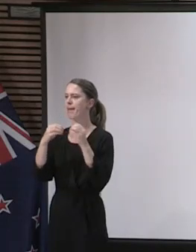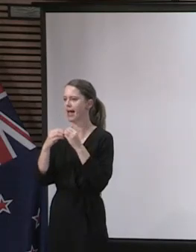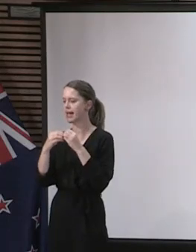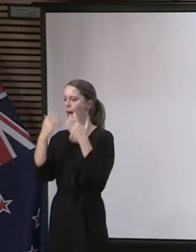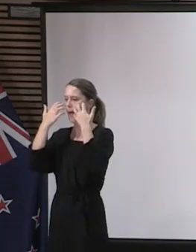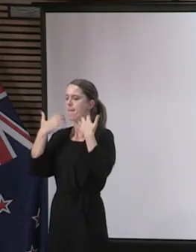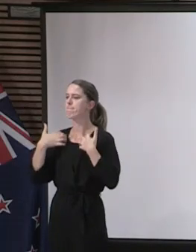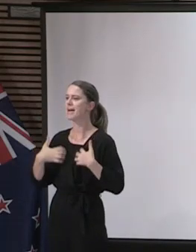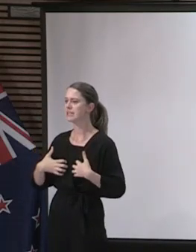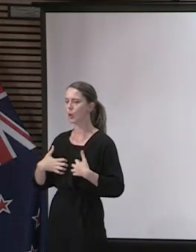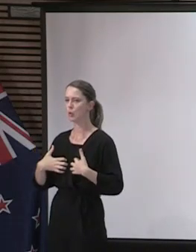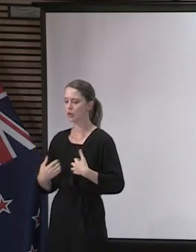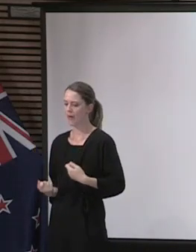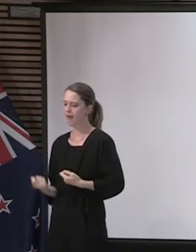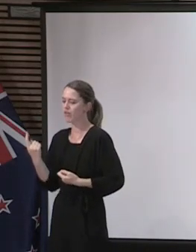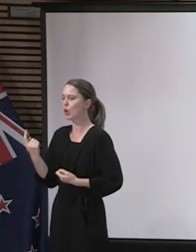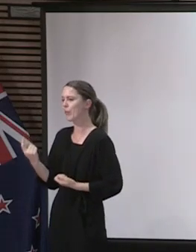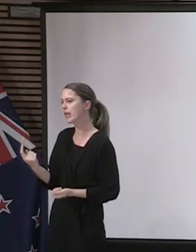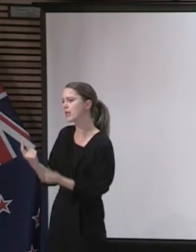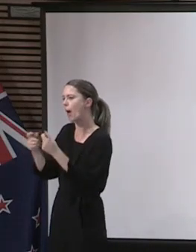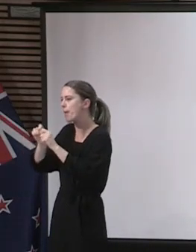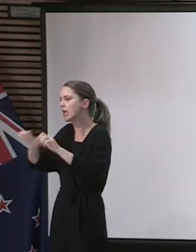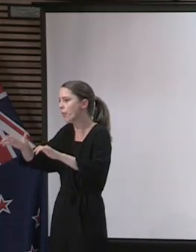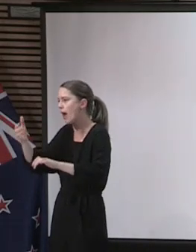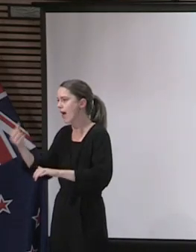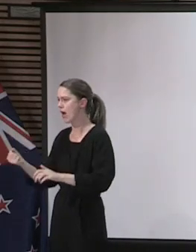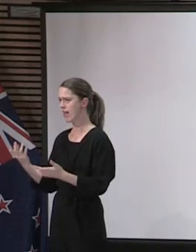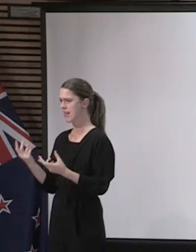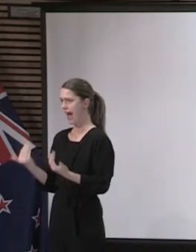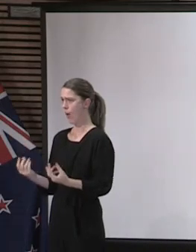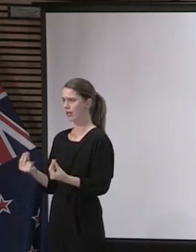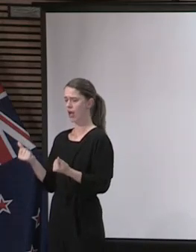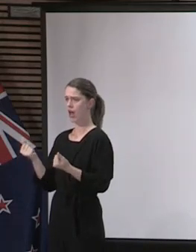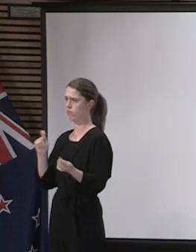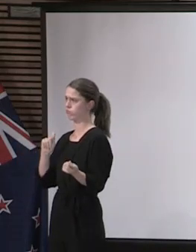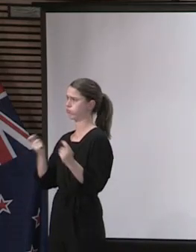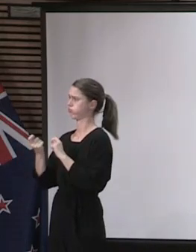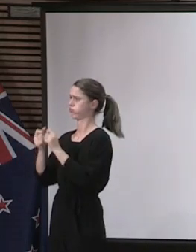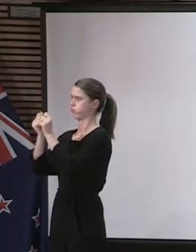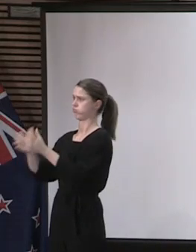services were used for TB,